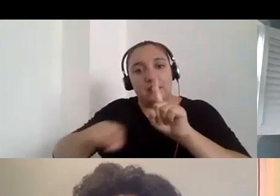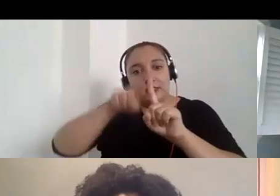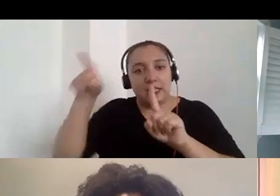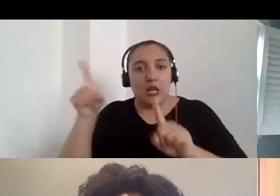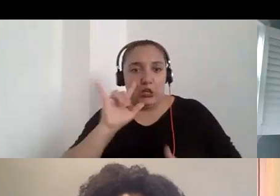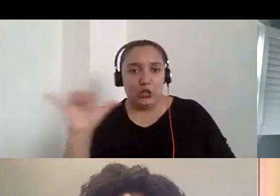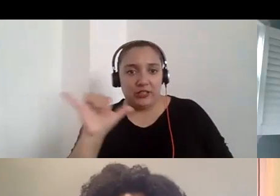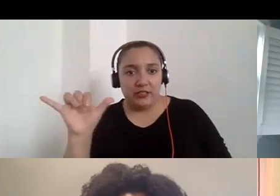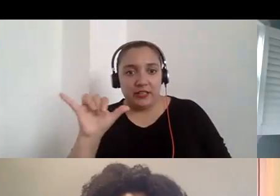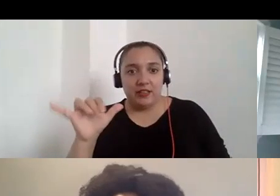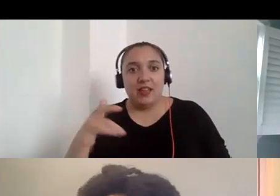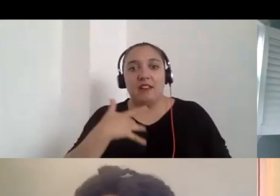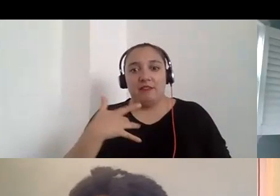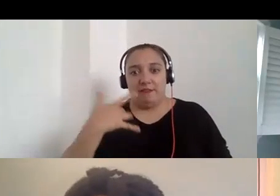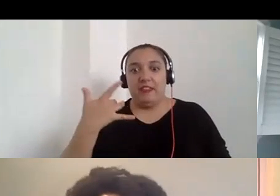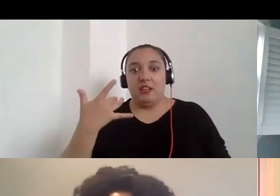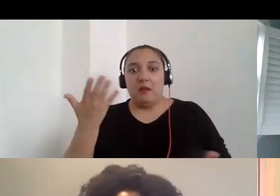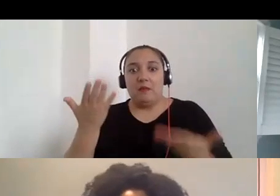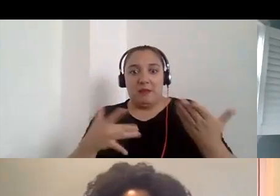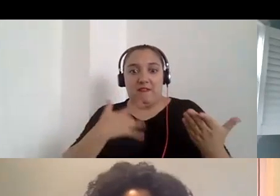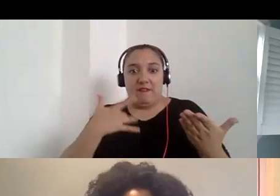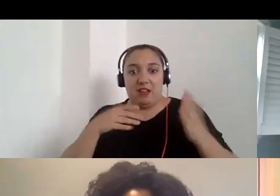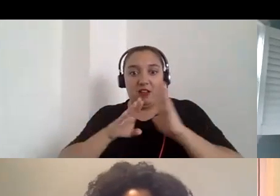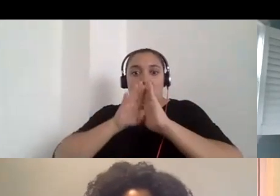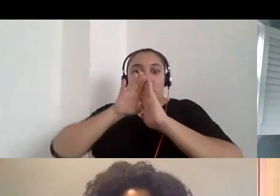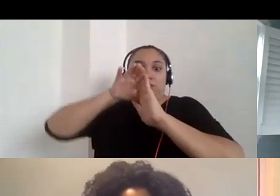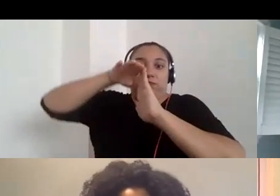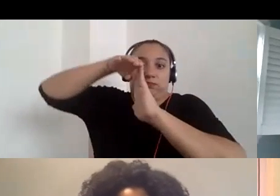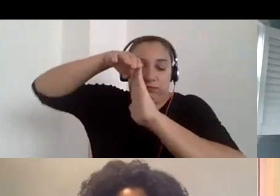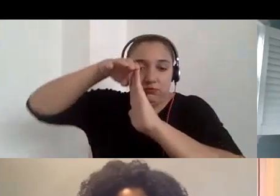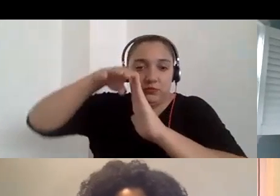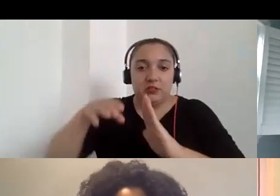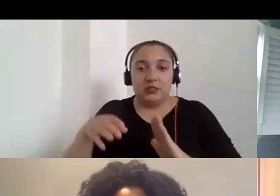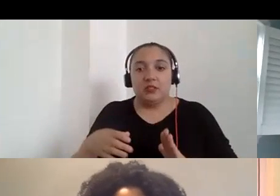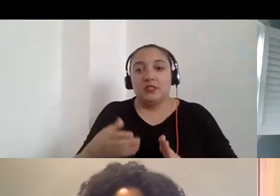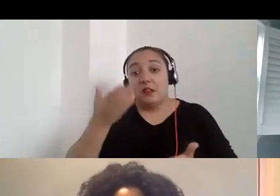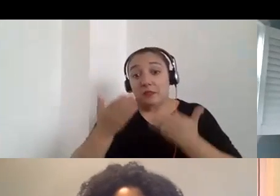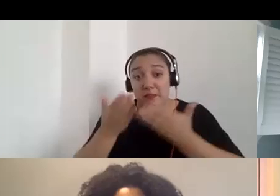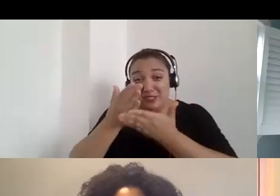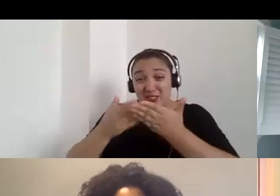the apex because a generation has died off and a new generation is here who hasn't experienced it firsthand.